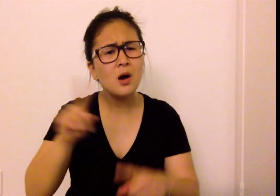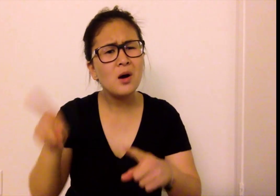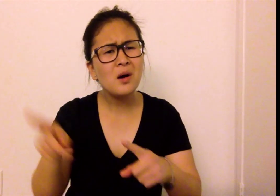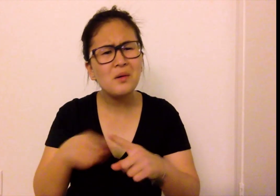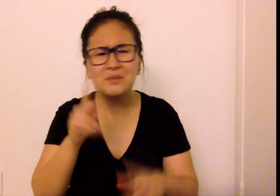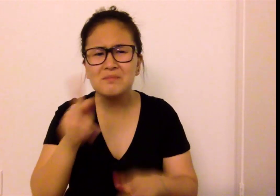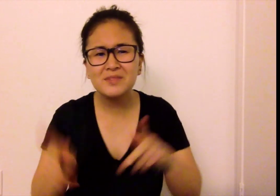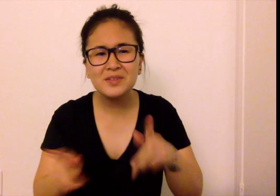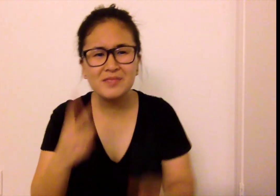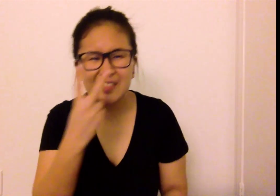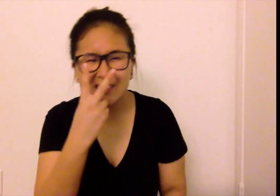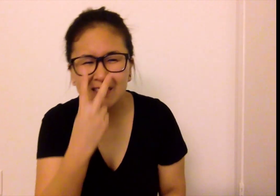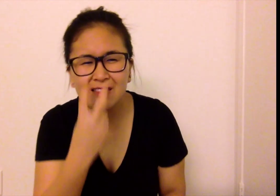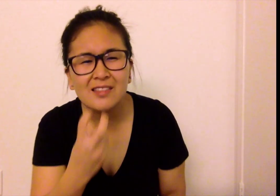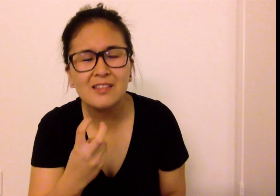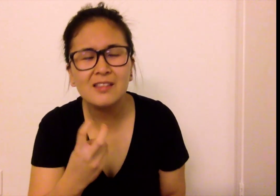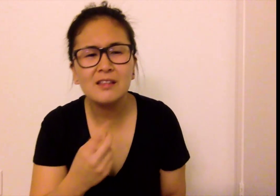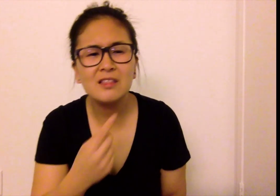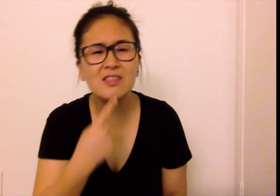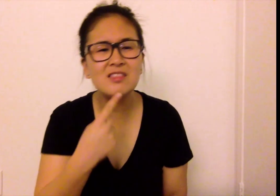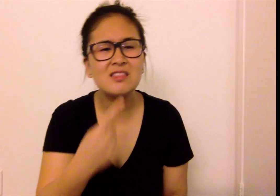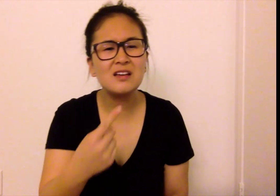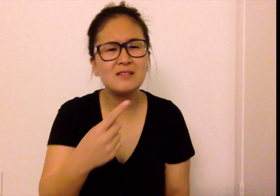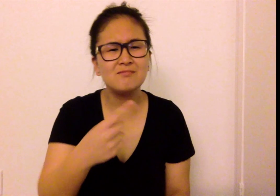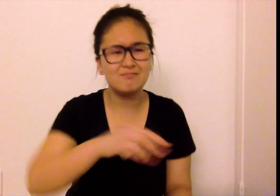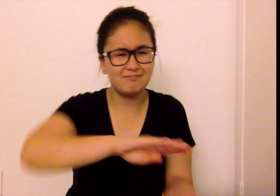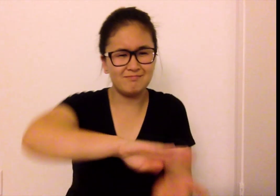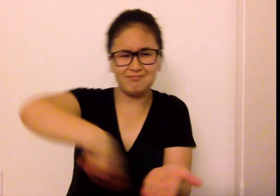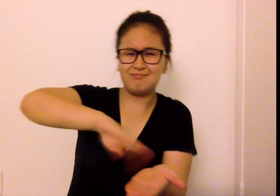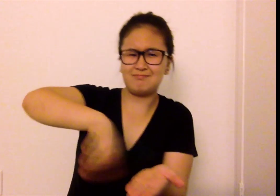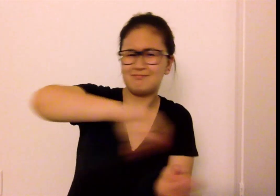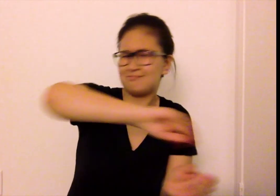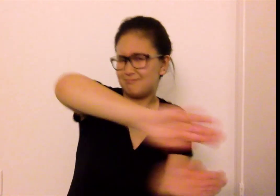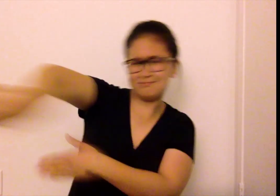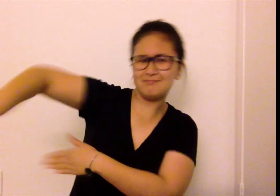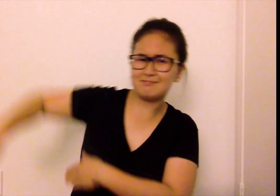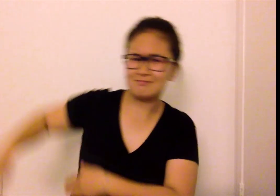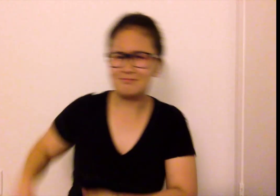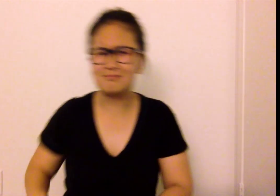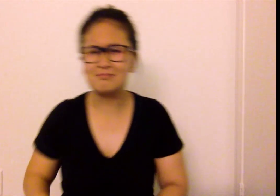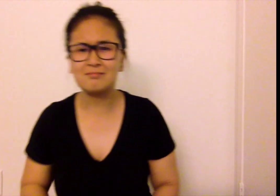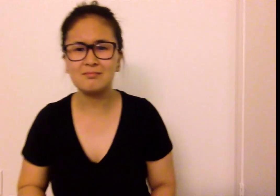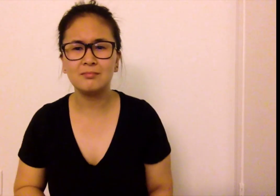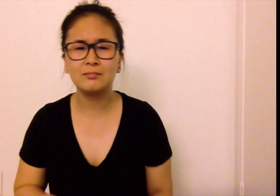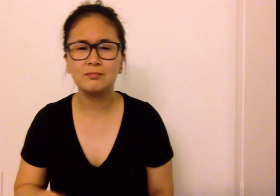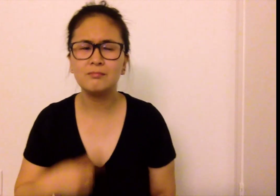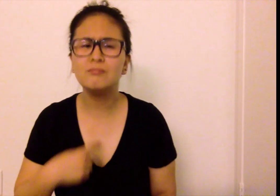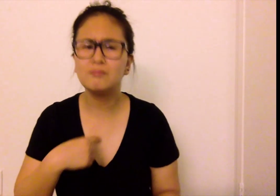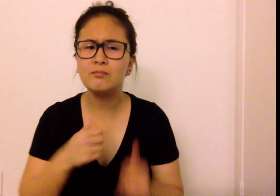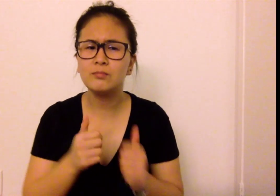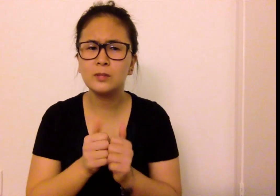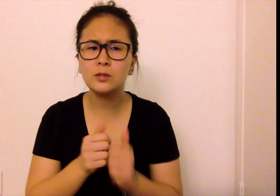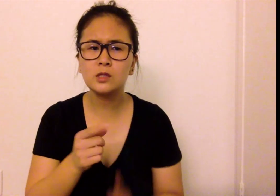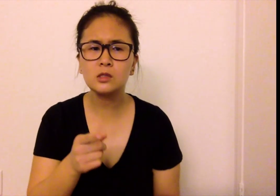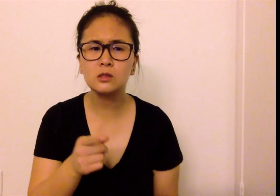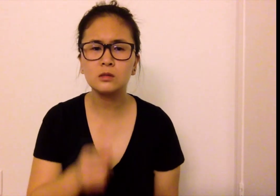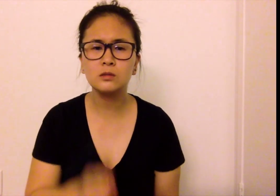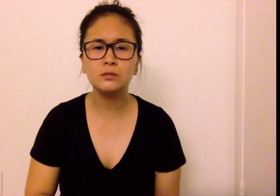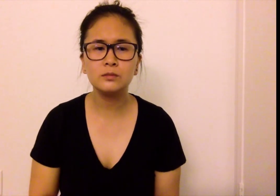When people doubt you or dismiss you, I am with you.